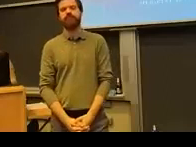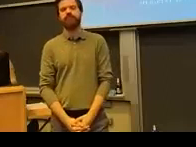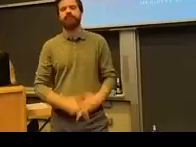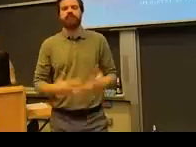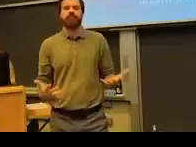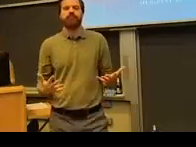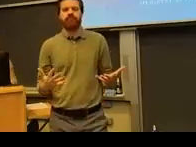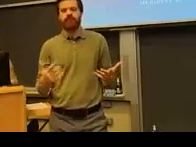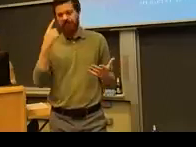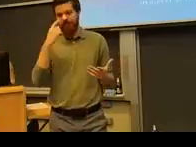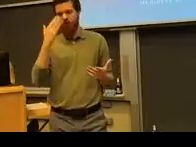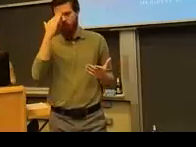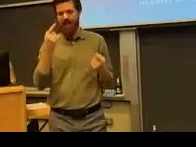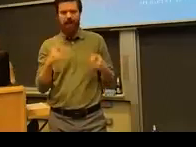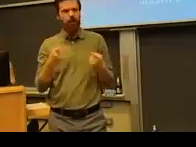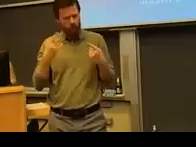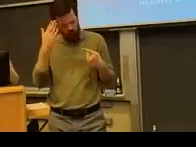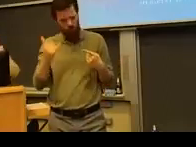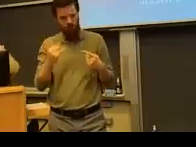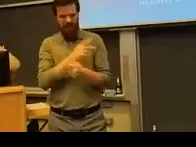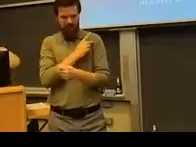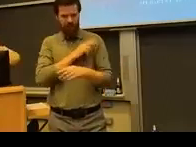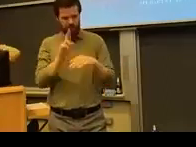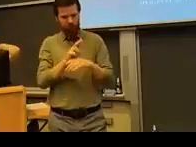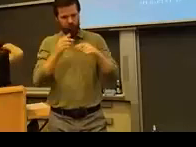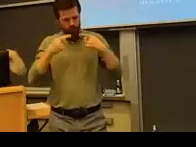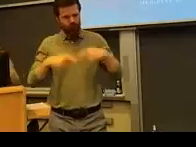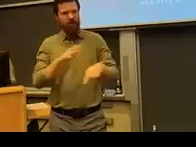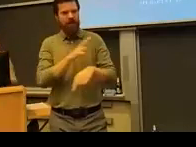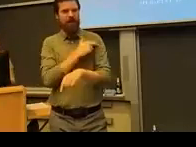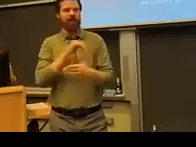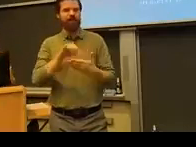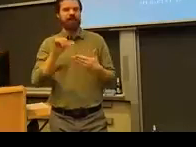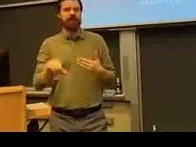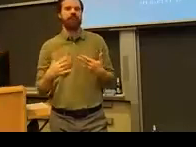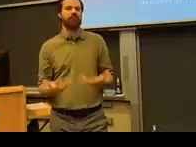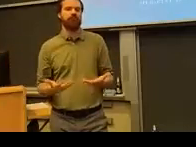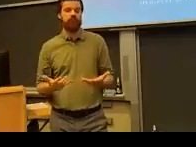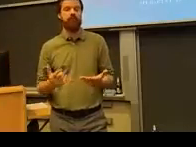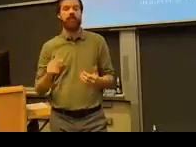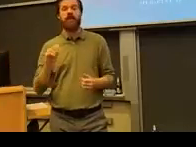occur why are patients using in the hospital um a big piece according to the Asam is just